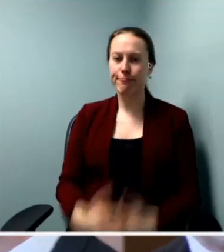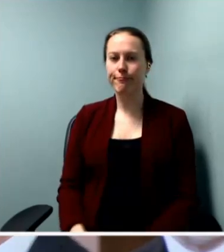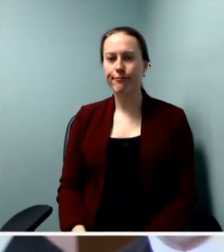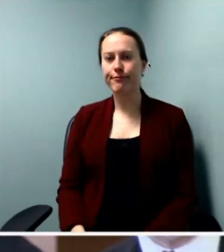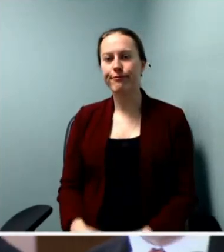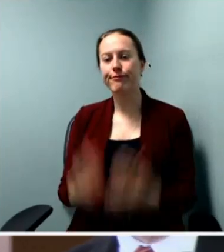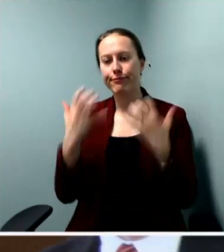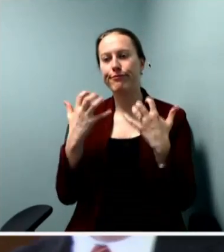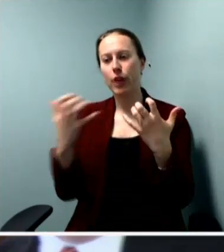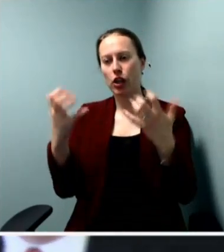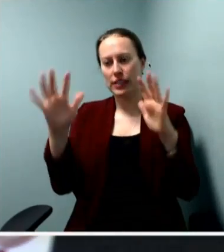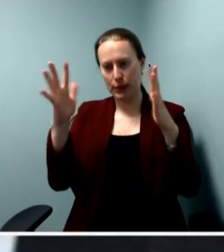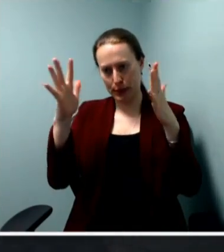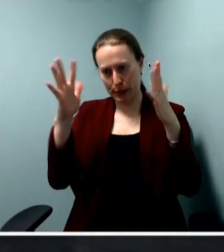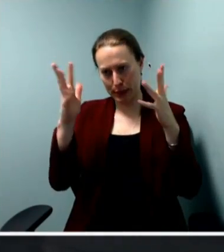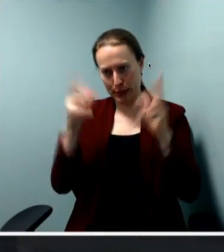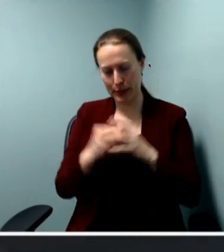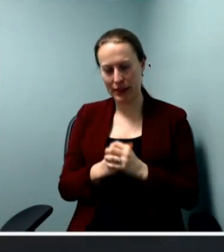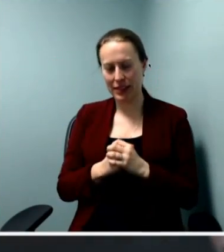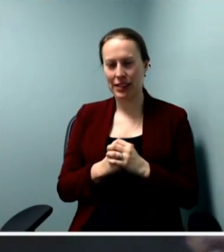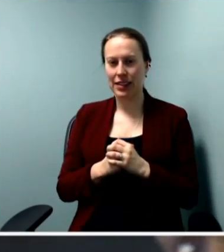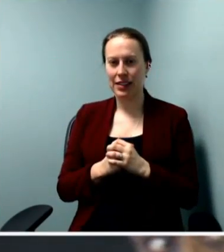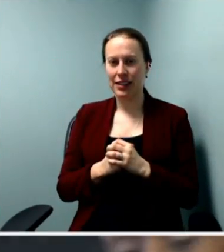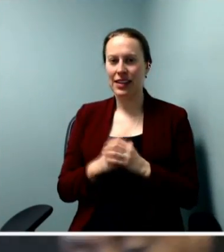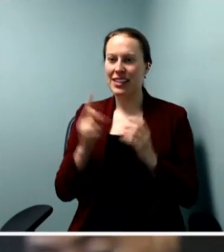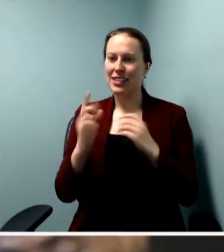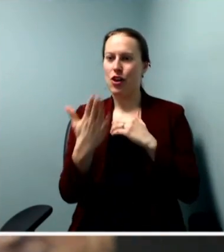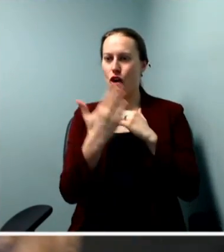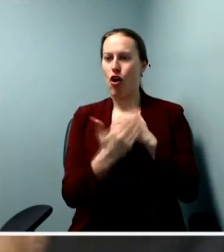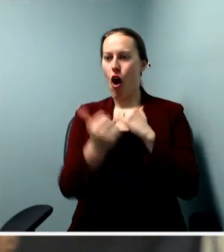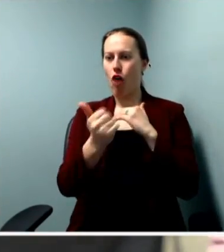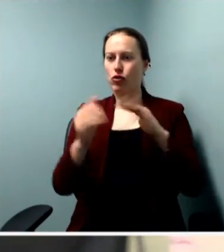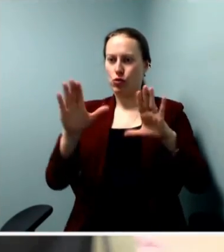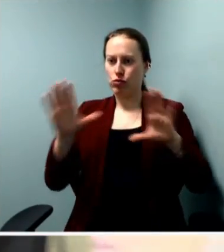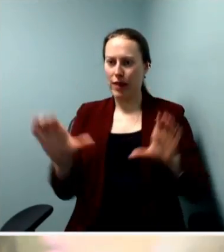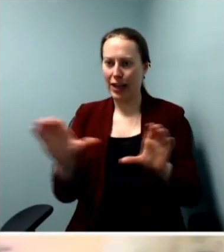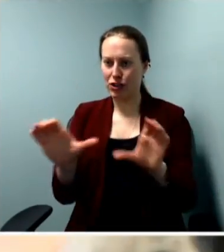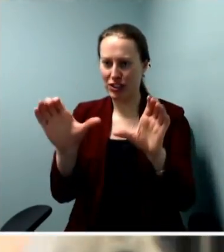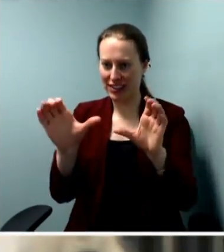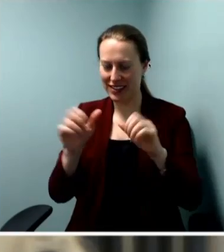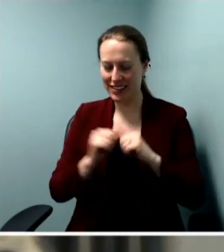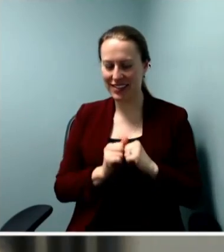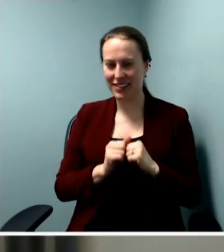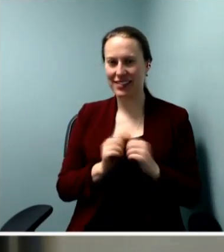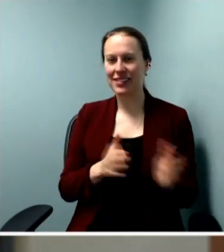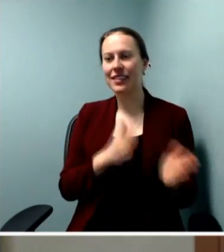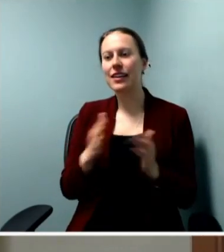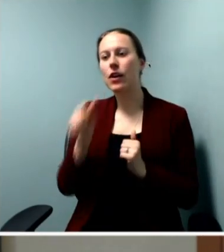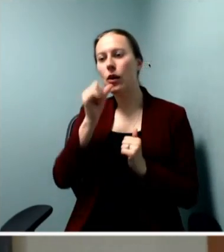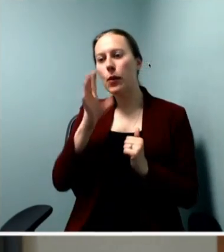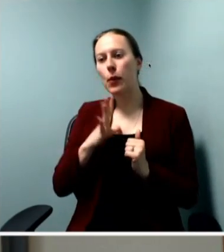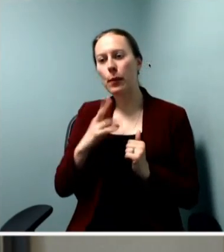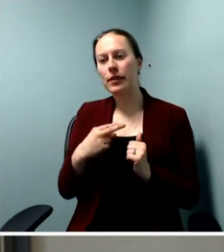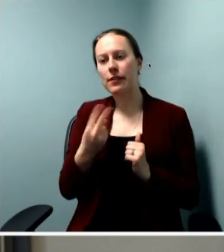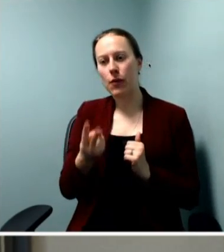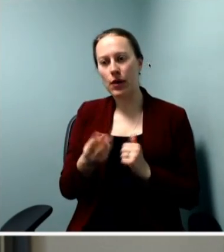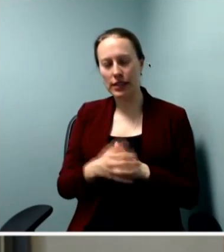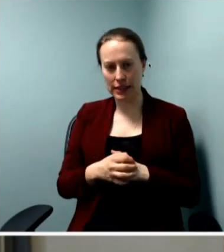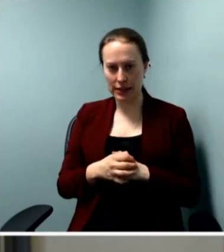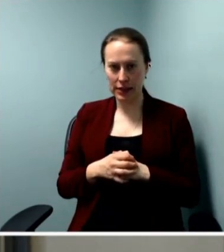And Judy, your call to action? Well one of the things that I did was that about 10 years ago